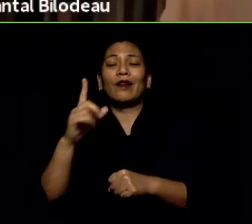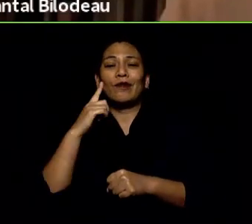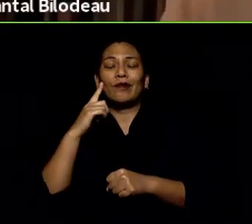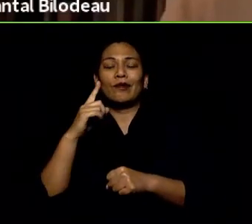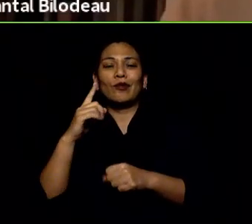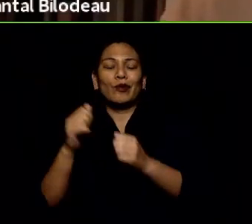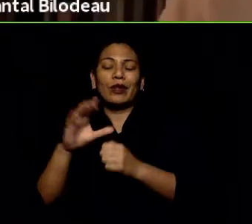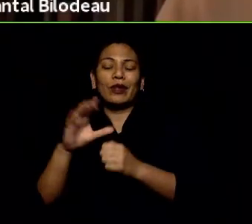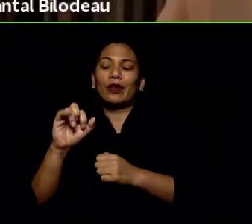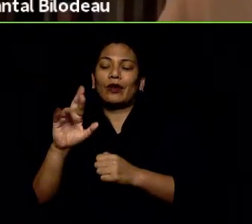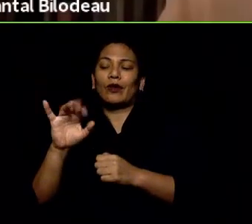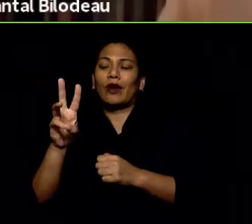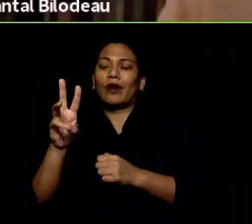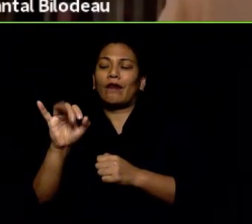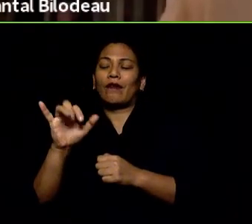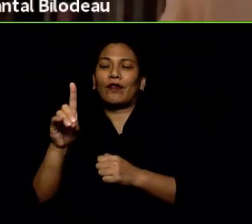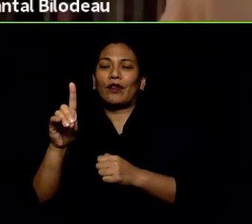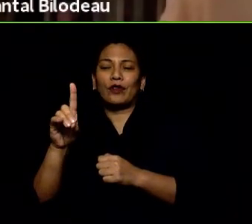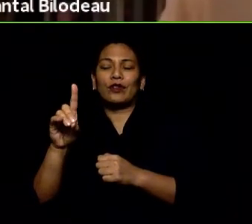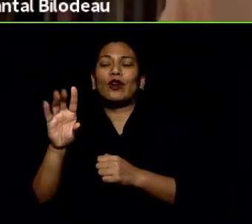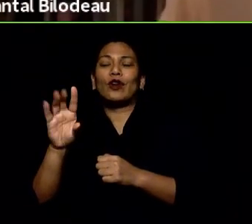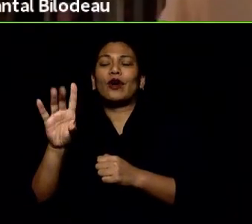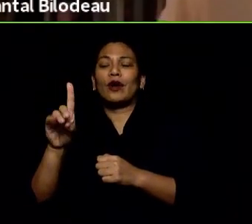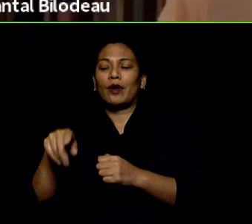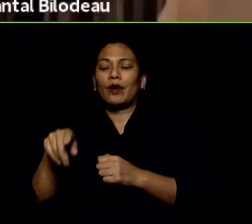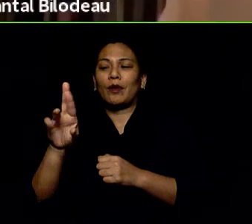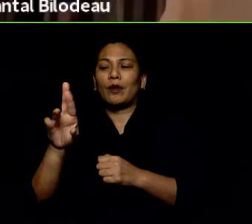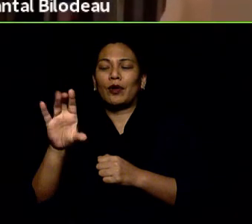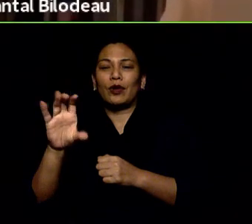Now it is my great pleasure to introduce you to Tom Green.